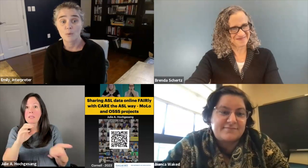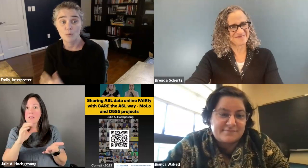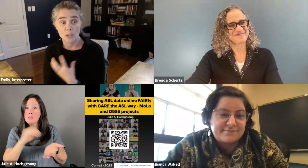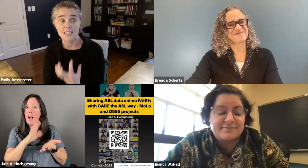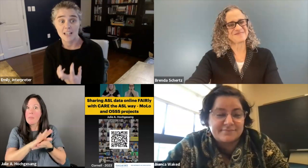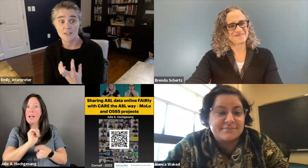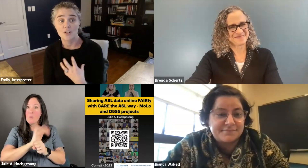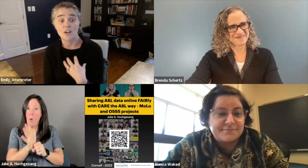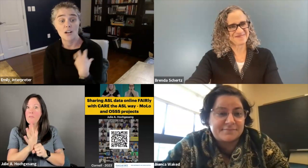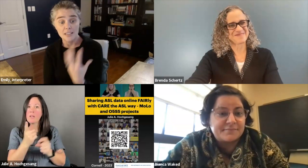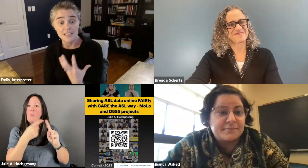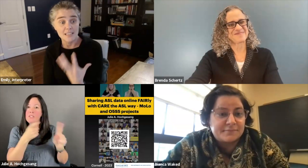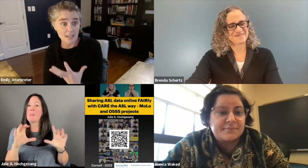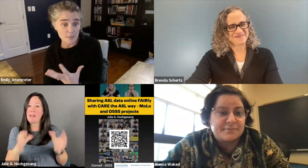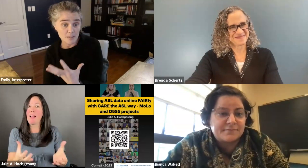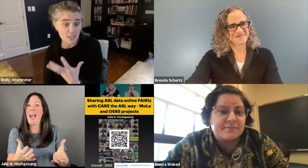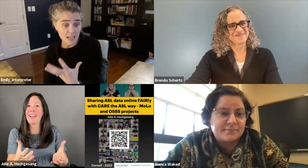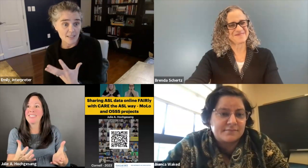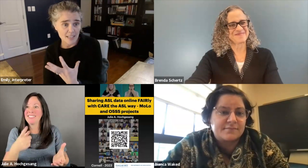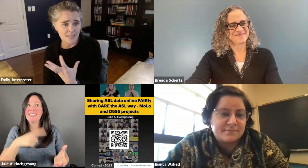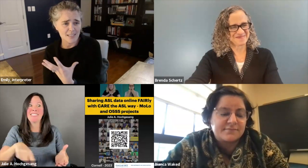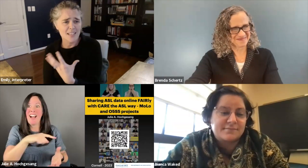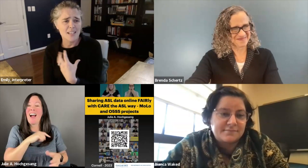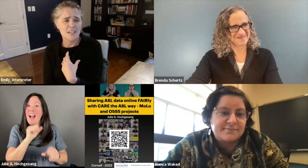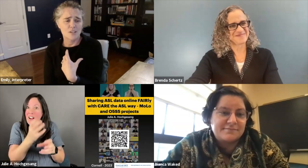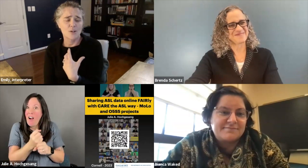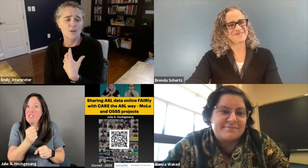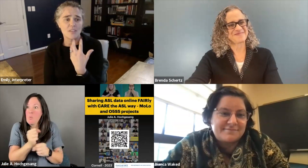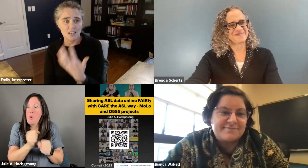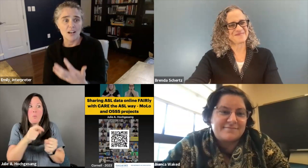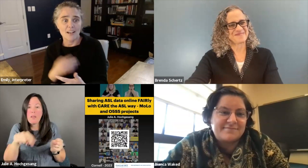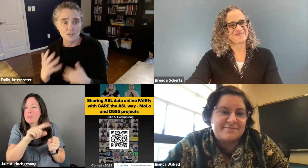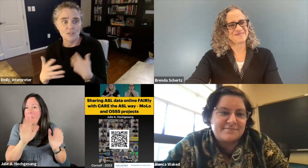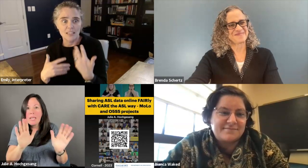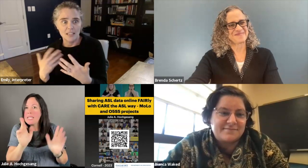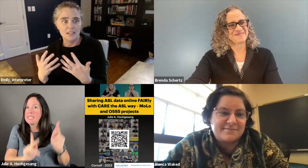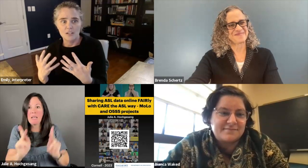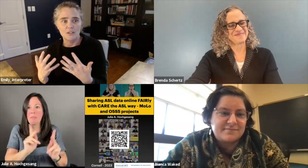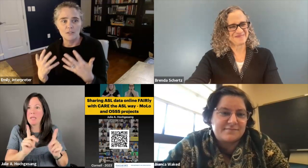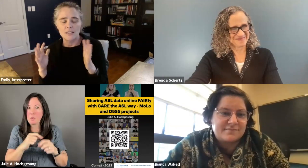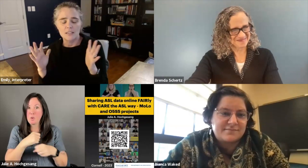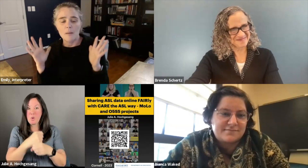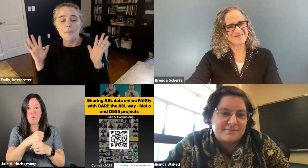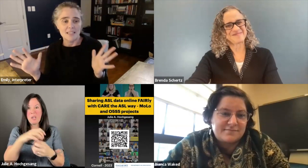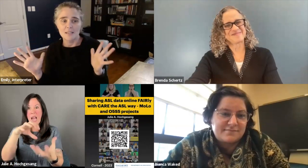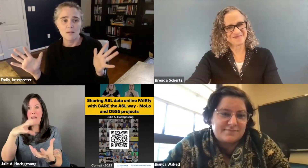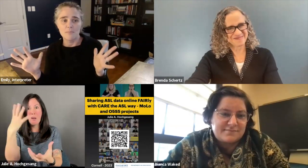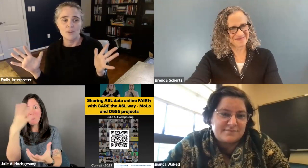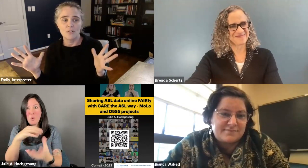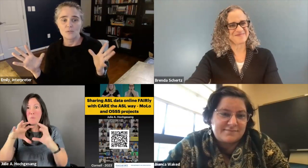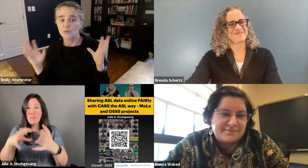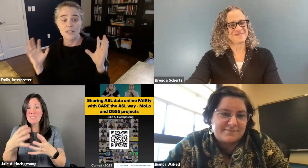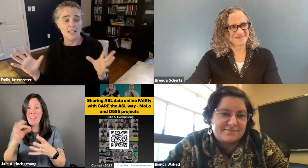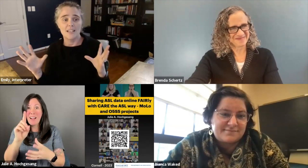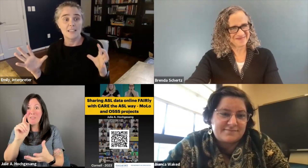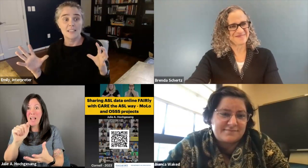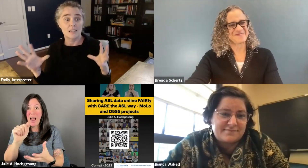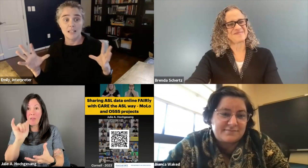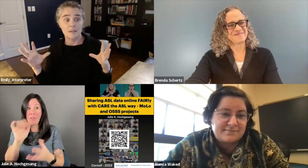we work together on these types of data sets so they're actually you know amazing people creating this like